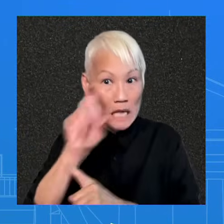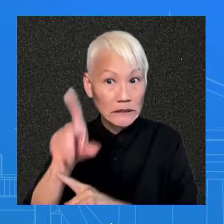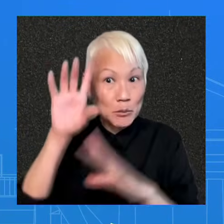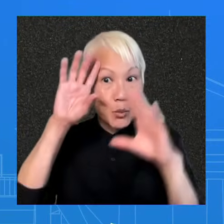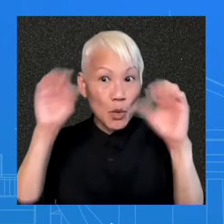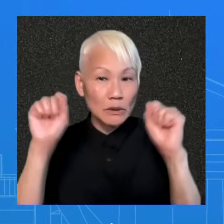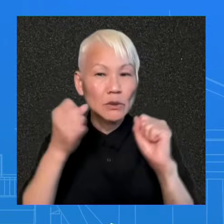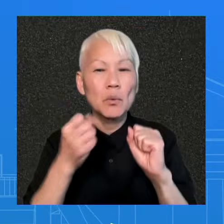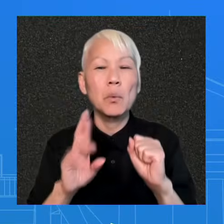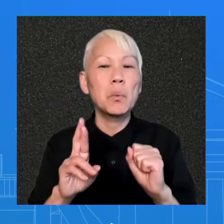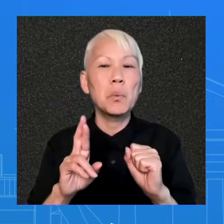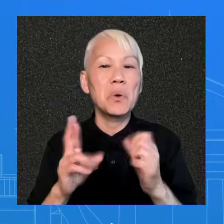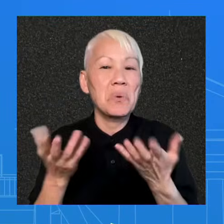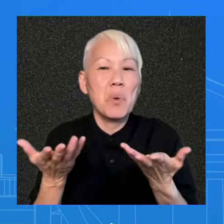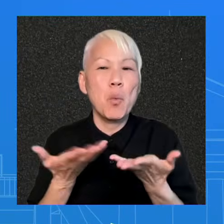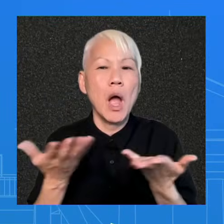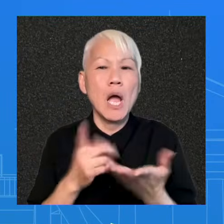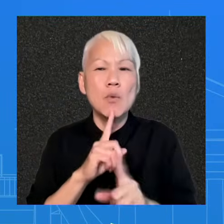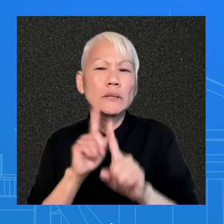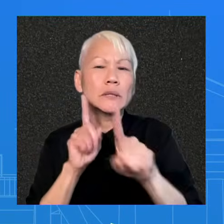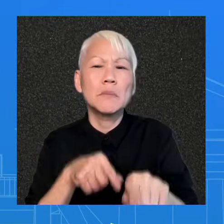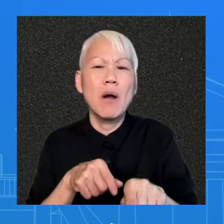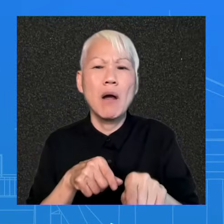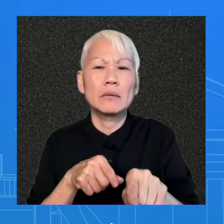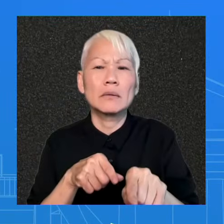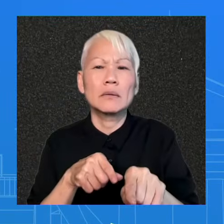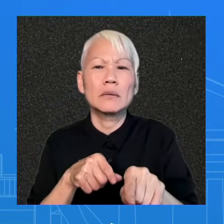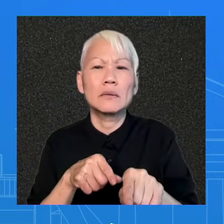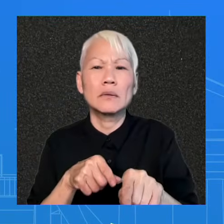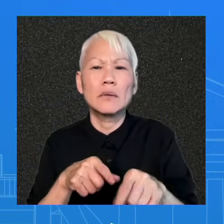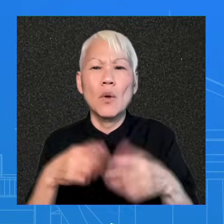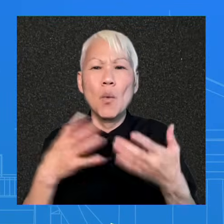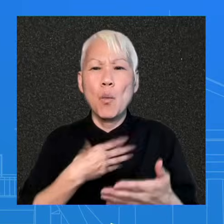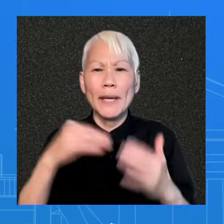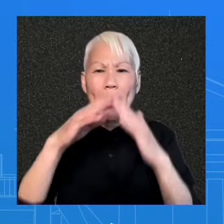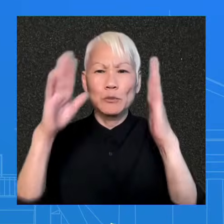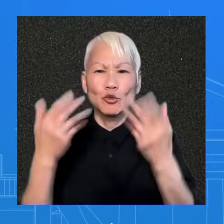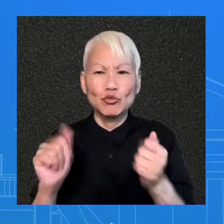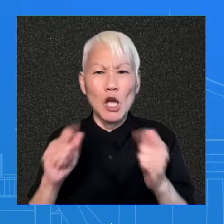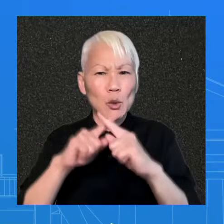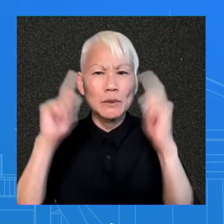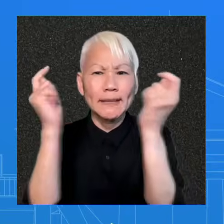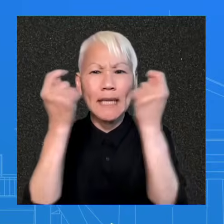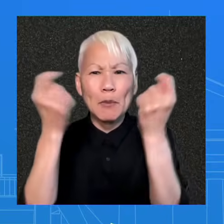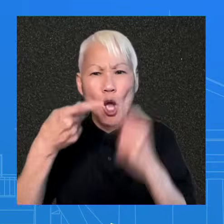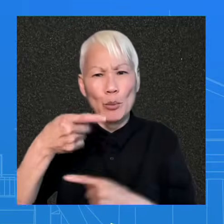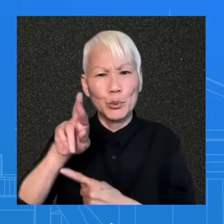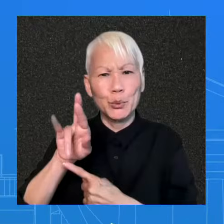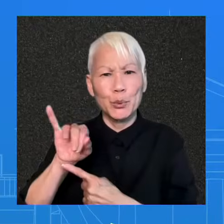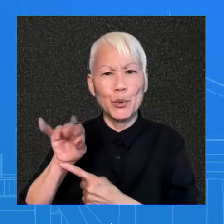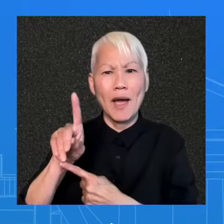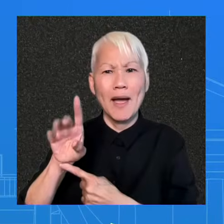that that was announced, you know, as the White House is trying to celebrate Pride Month? Ms. Jean-Pierre: So, that was a DOD decision, so questions related to that,